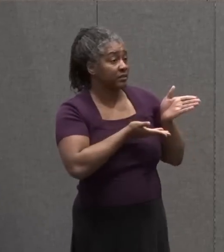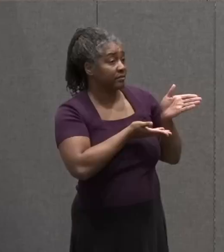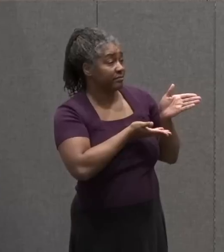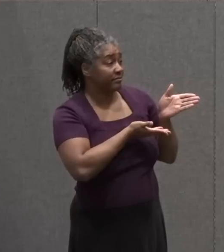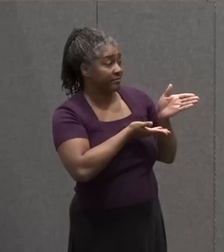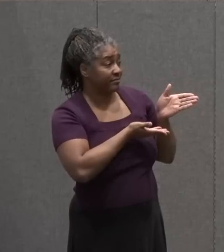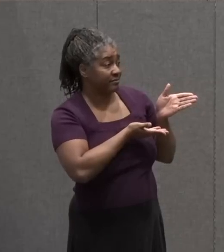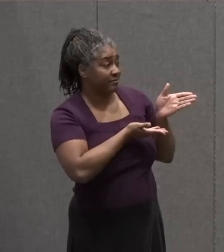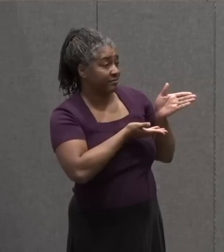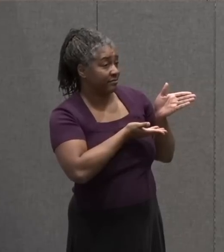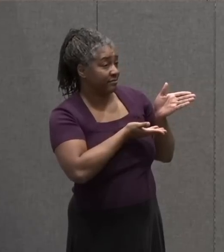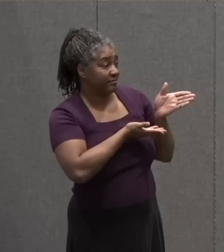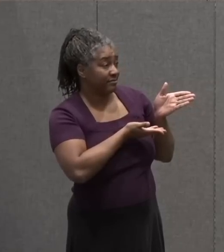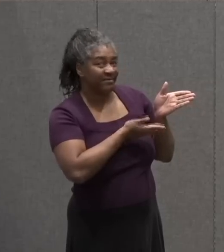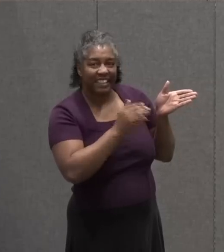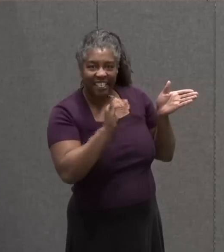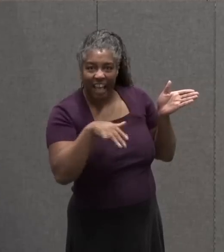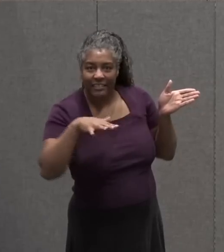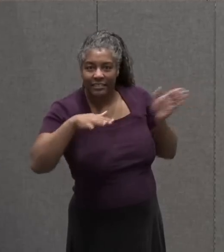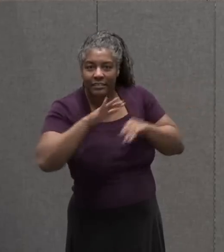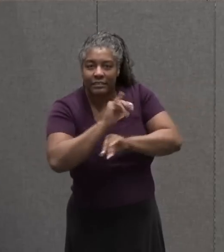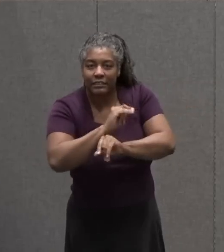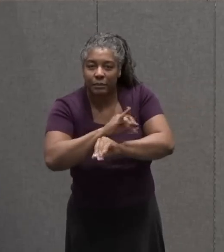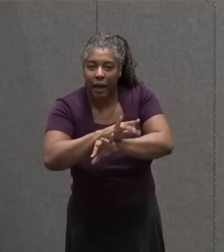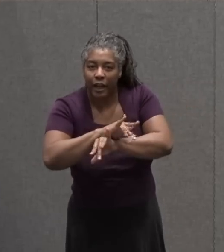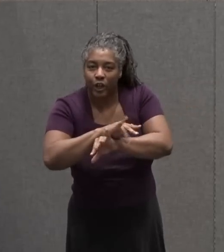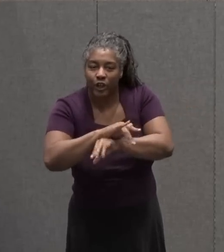maybe this is a spider crawling so the